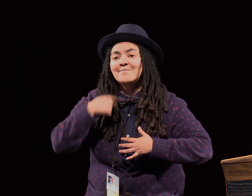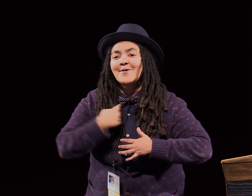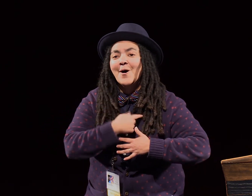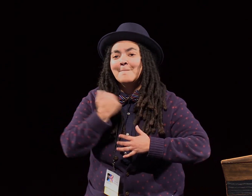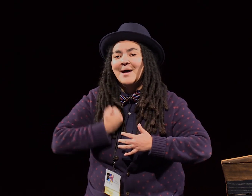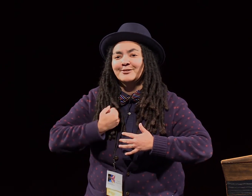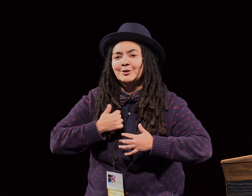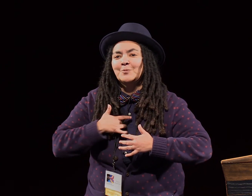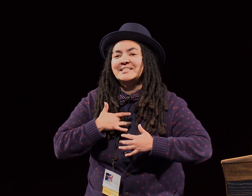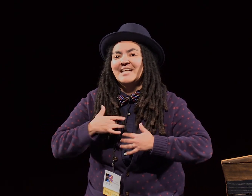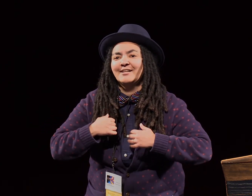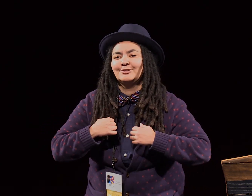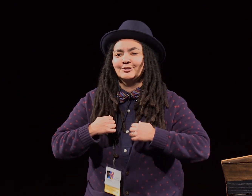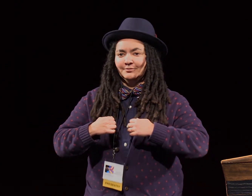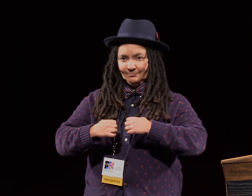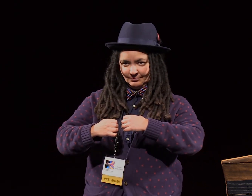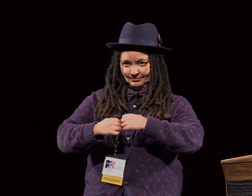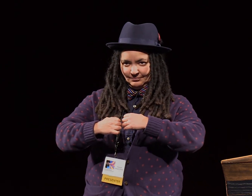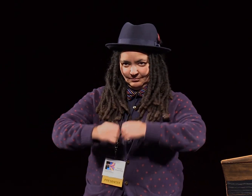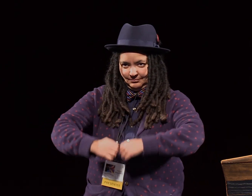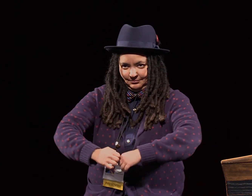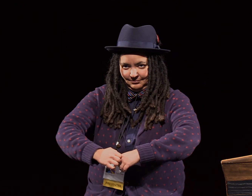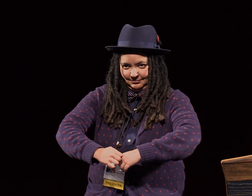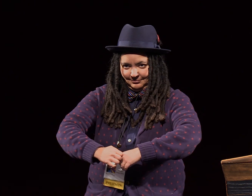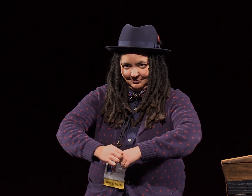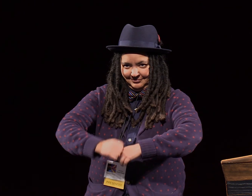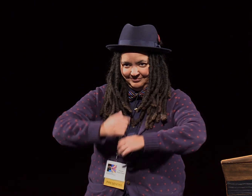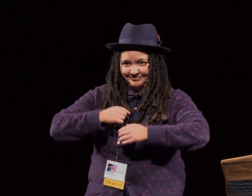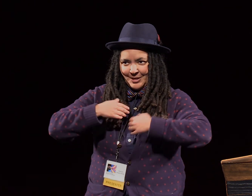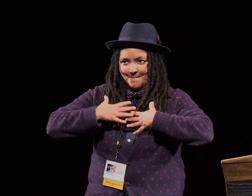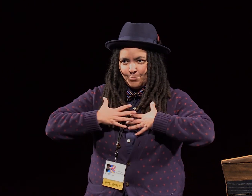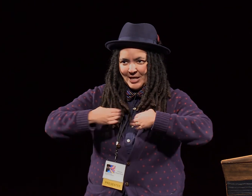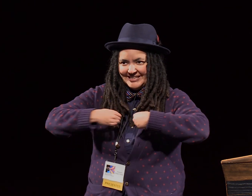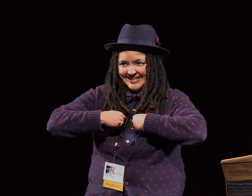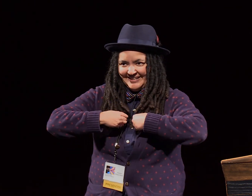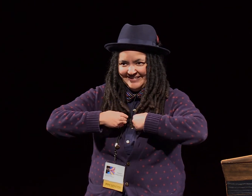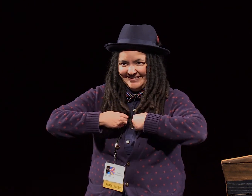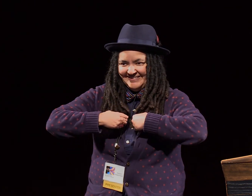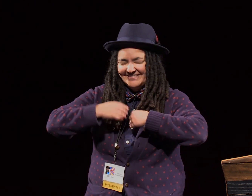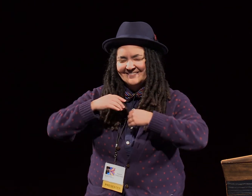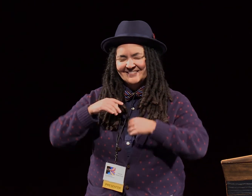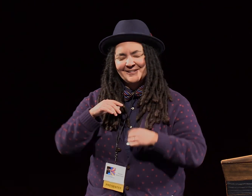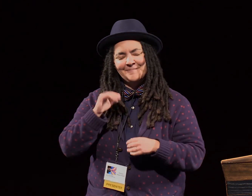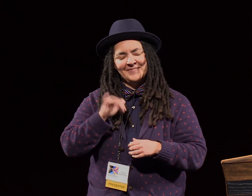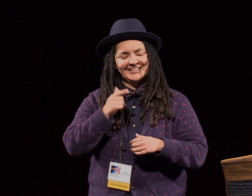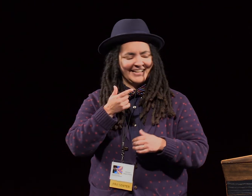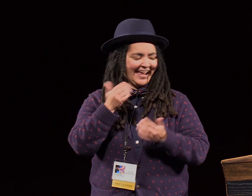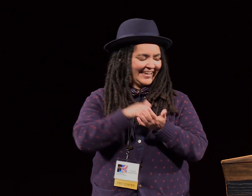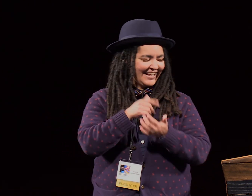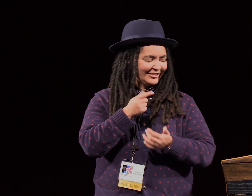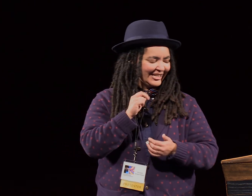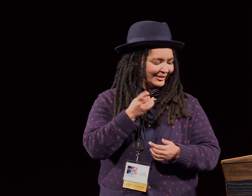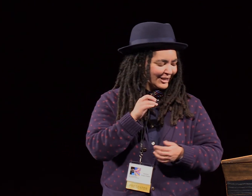Men don't have breasts, but they do protrude their chest, whereas when I sign, my breasts are pulled in.